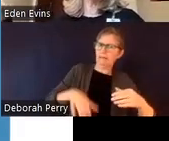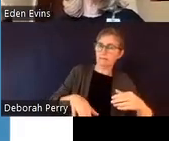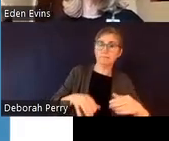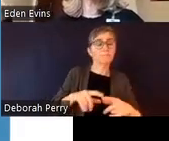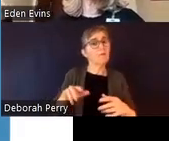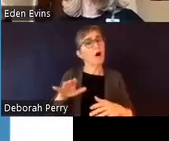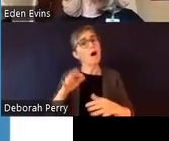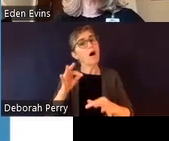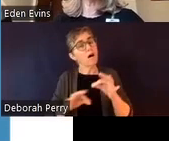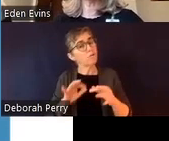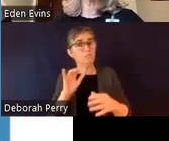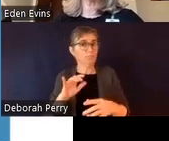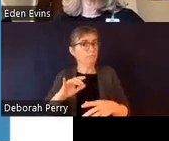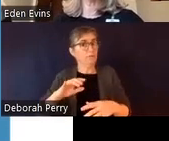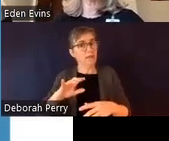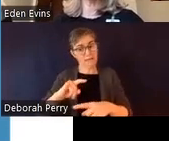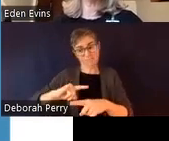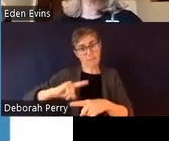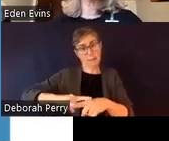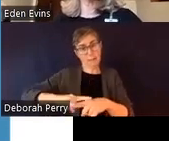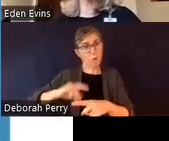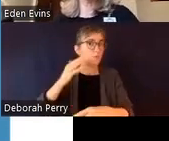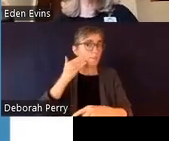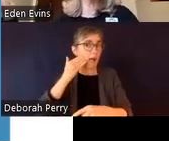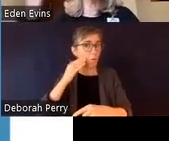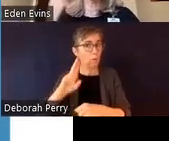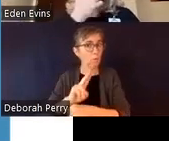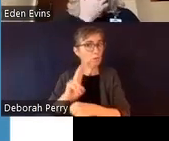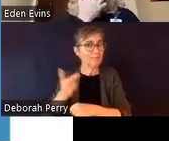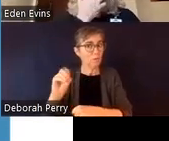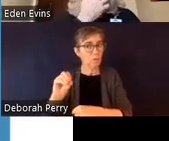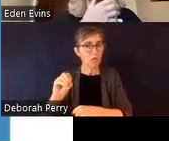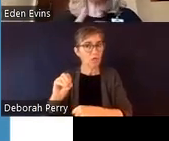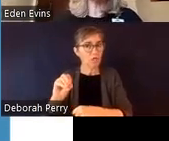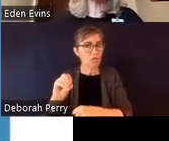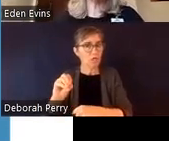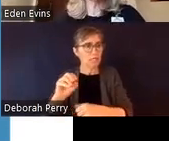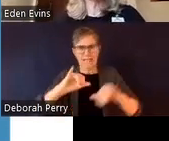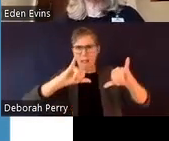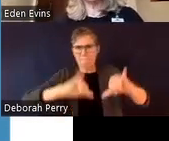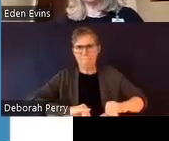use disorder they're not that different across mental illnesses. So for schizophrenia you see